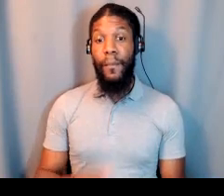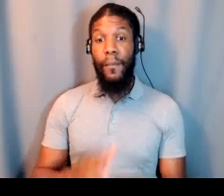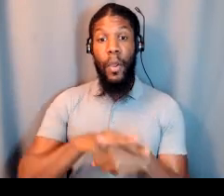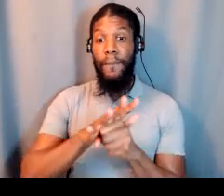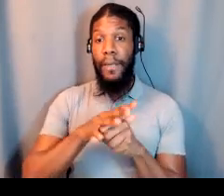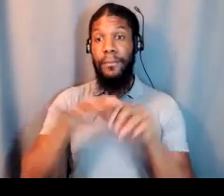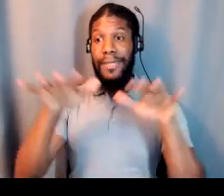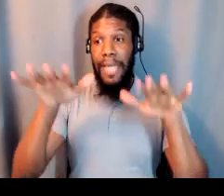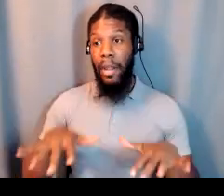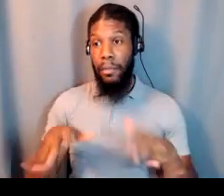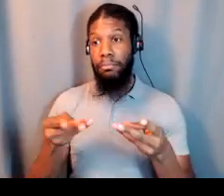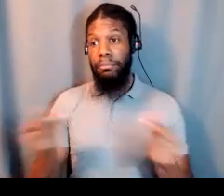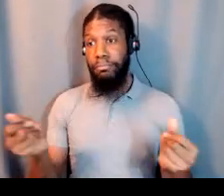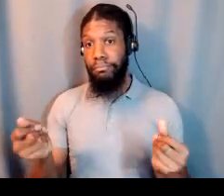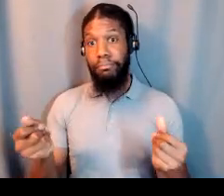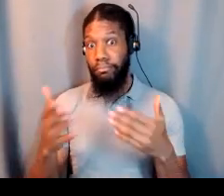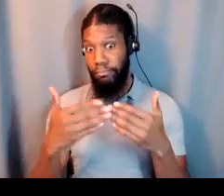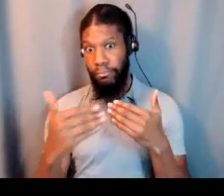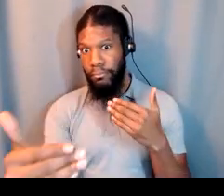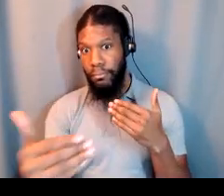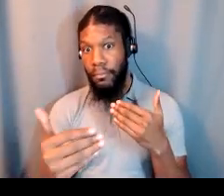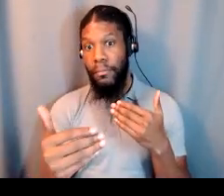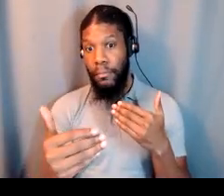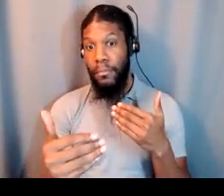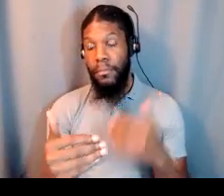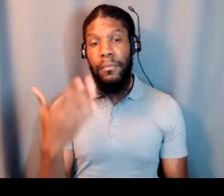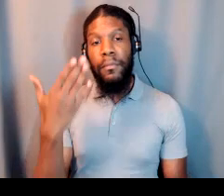I do think that now that so many institutions have gone through